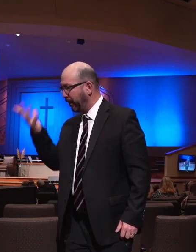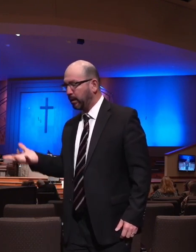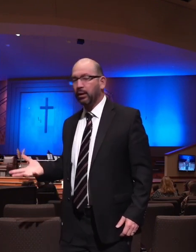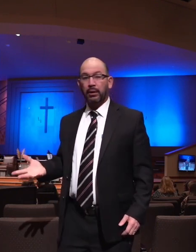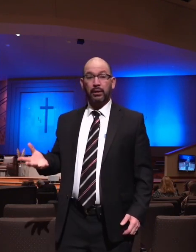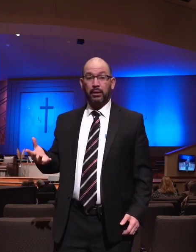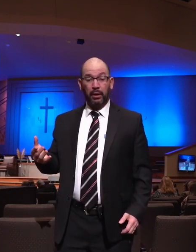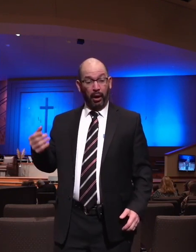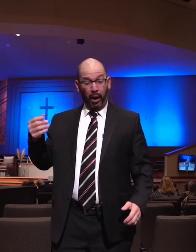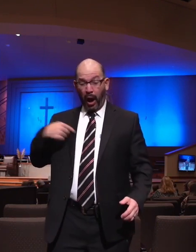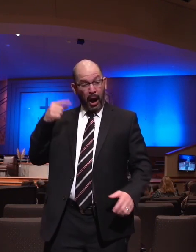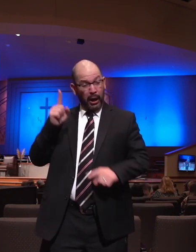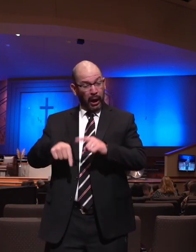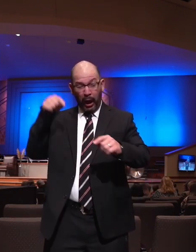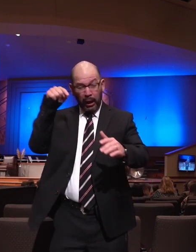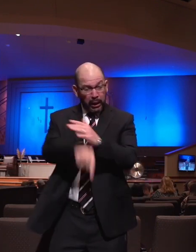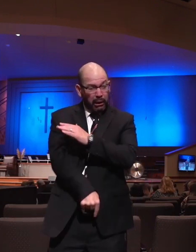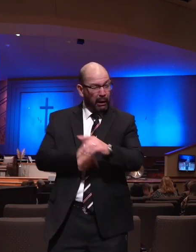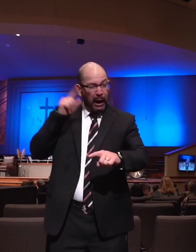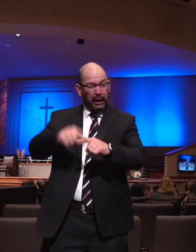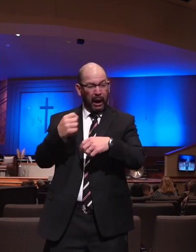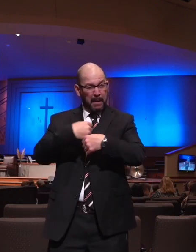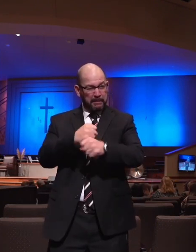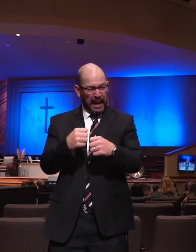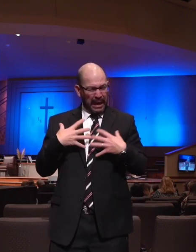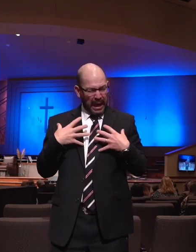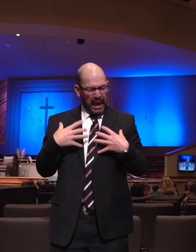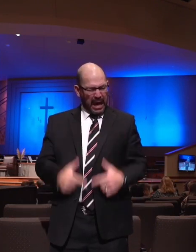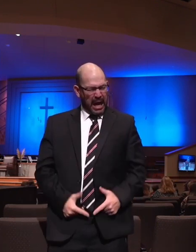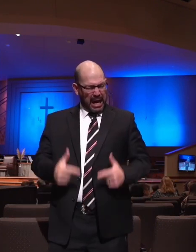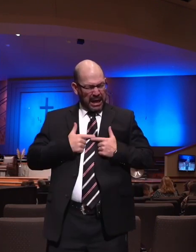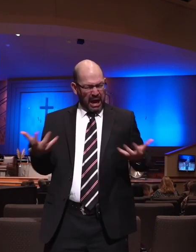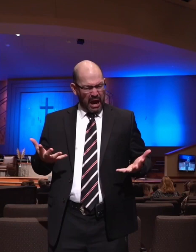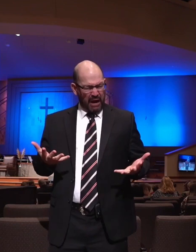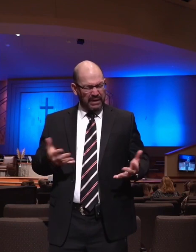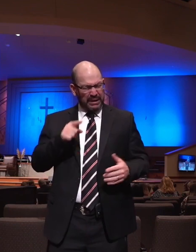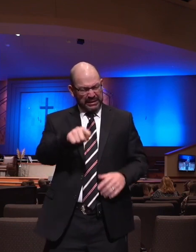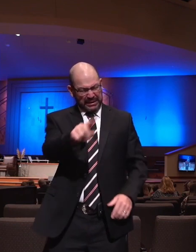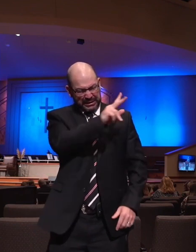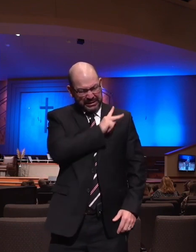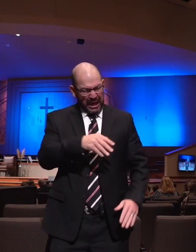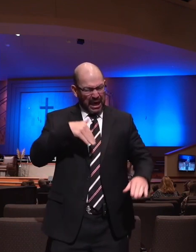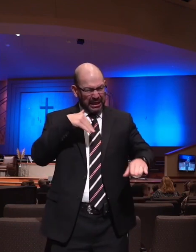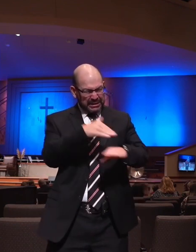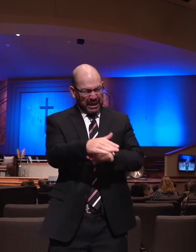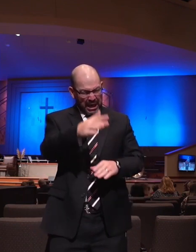kill and to make alive that this man doth send unto me to recover a man of